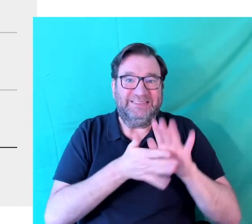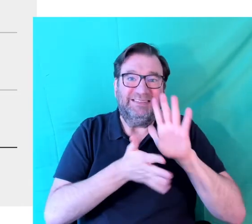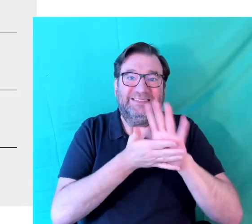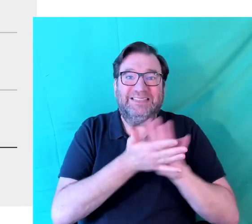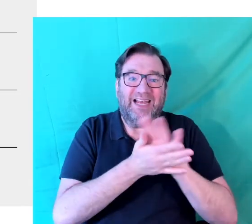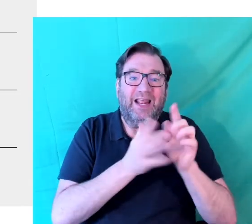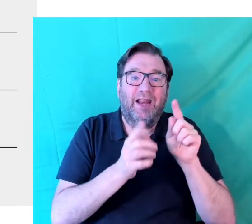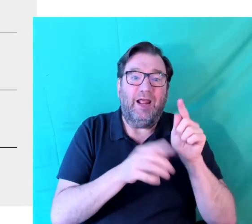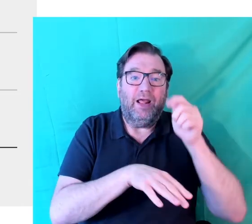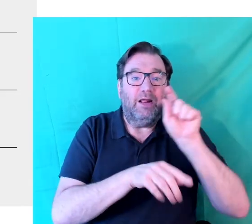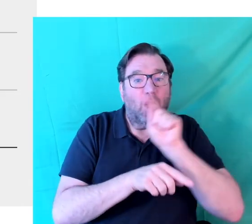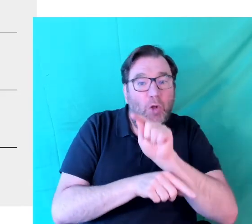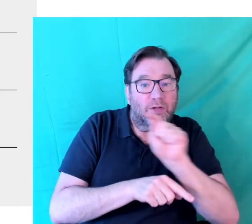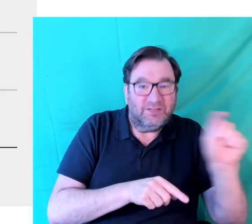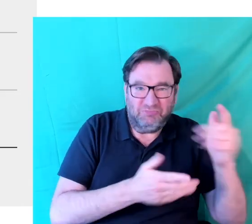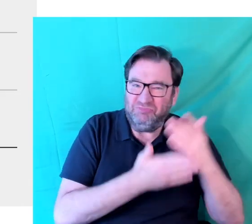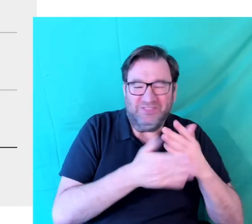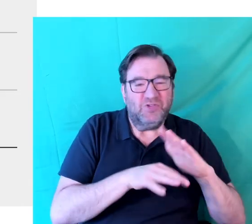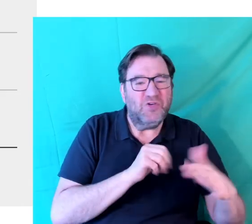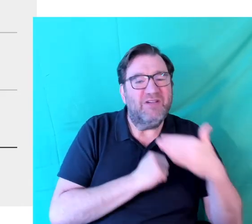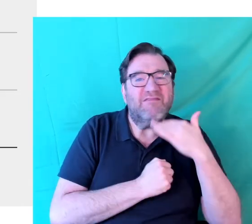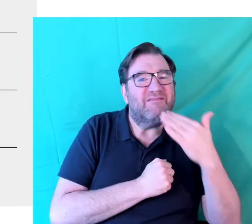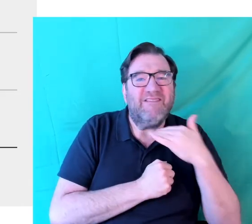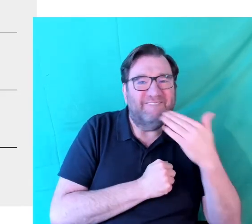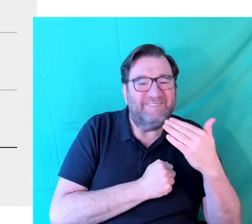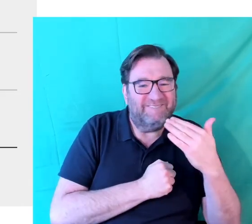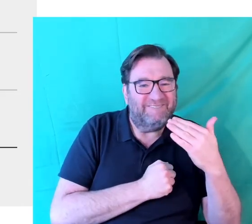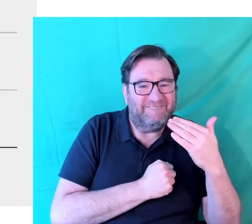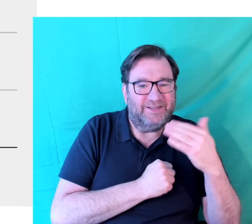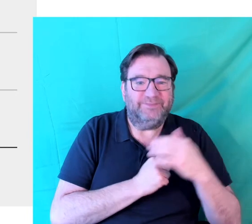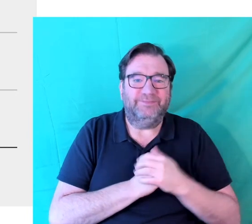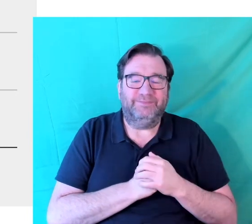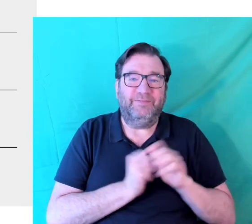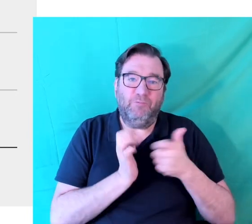only on sign localisation is expected to be insufficient for subtitle alignment.